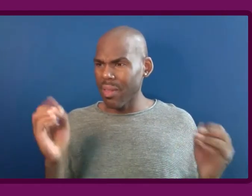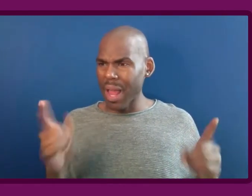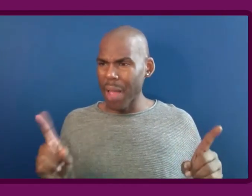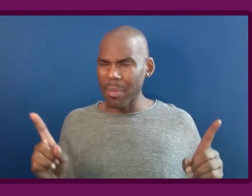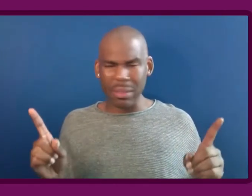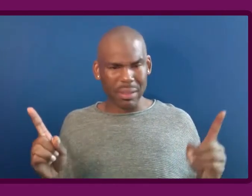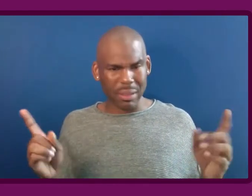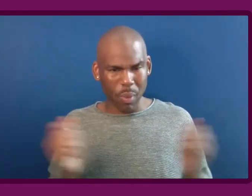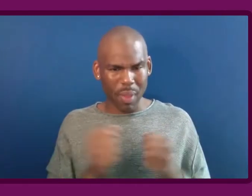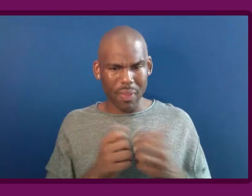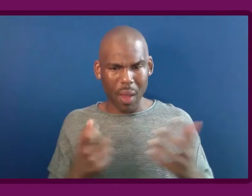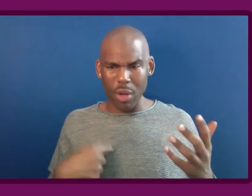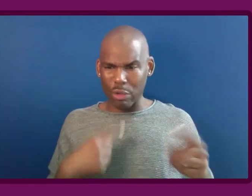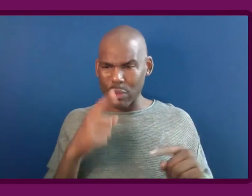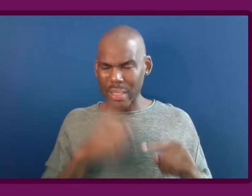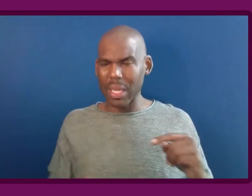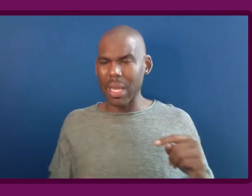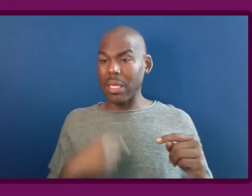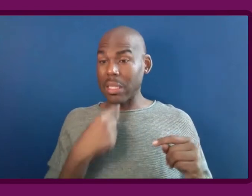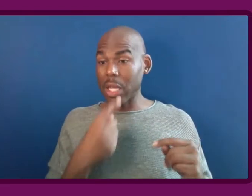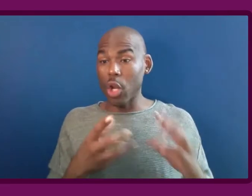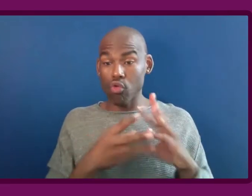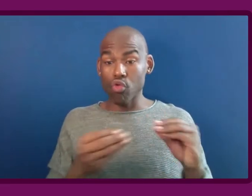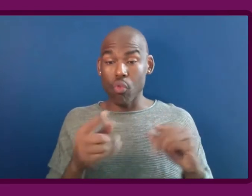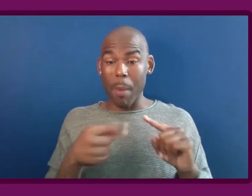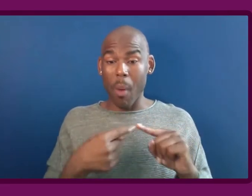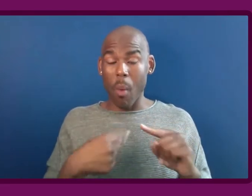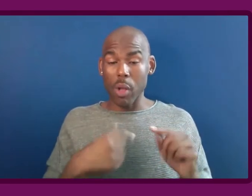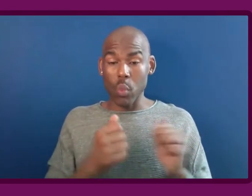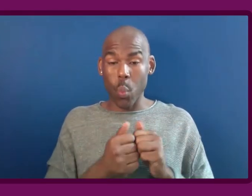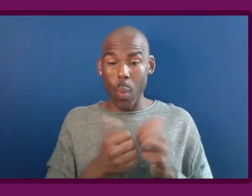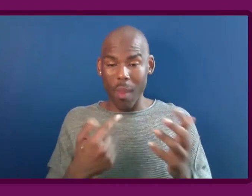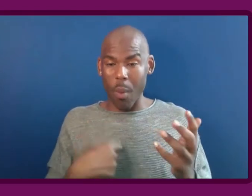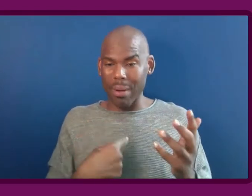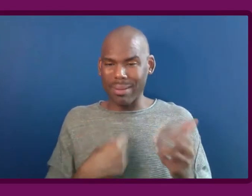of course. They cannot tell us a story about us without us. It makes no sense.